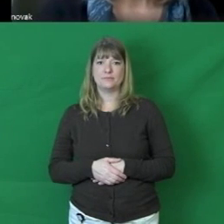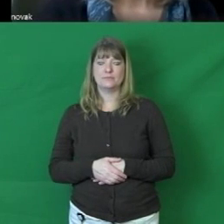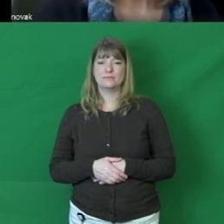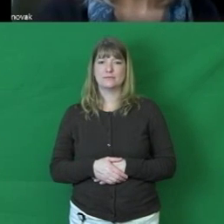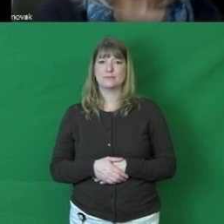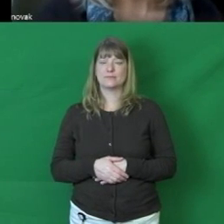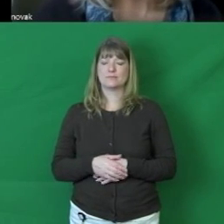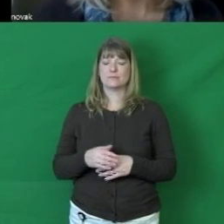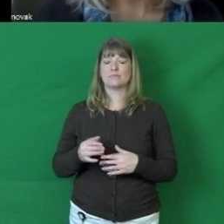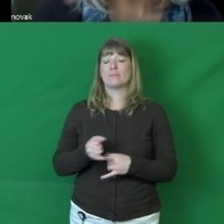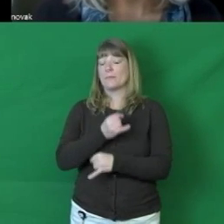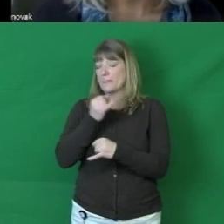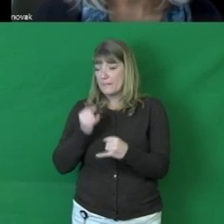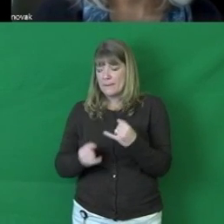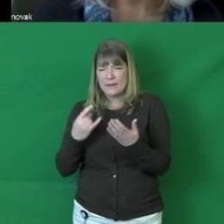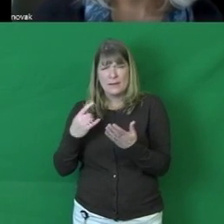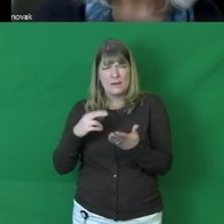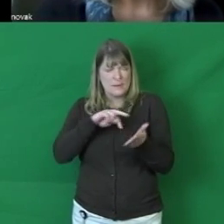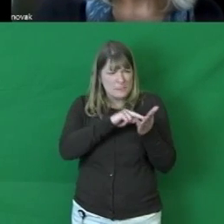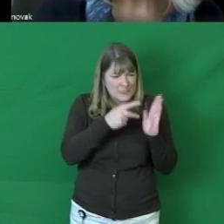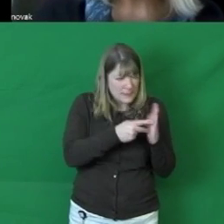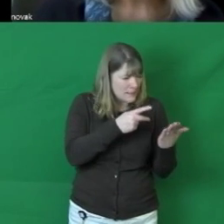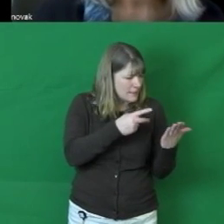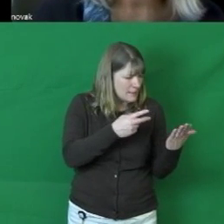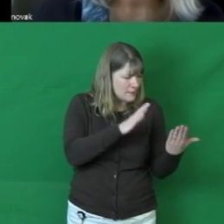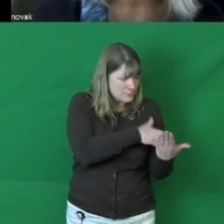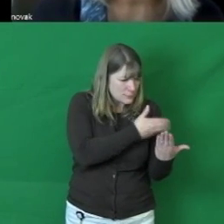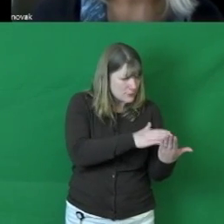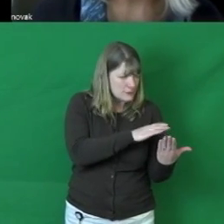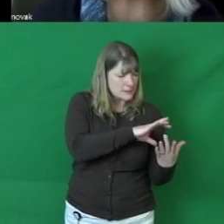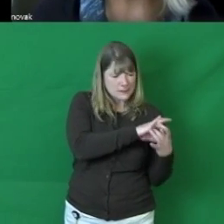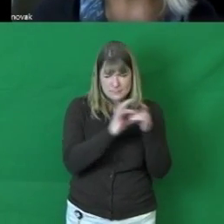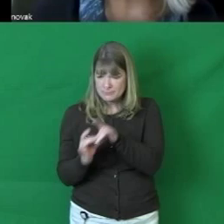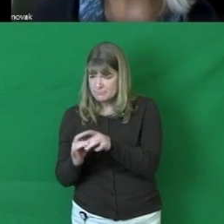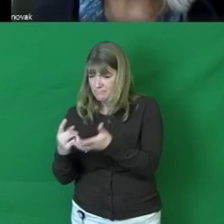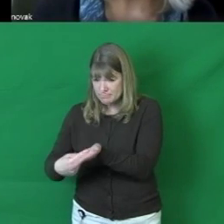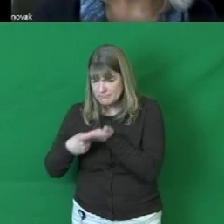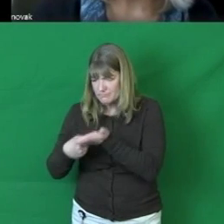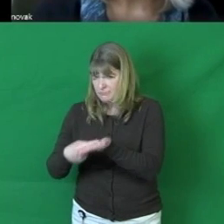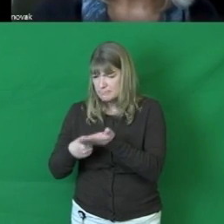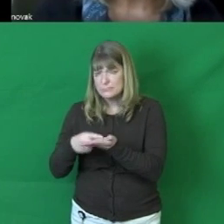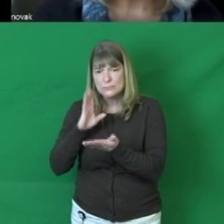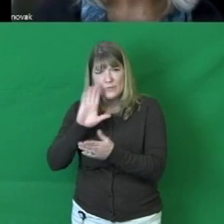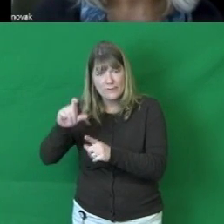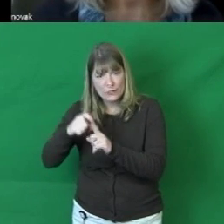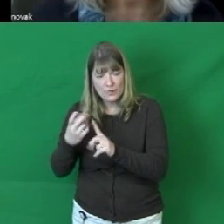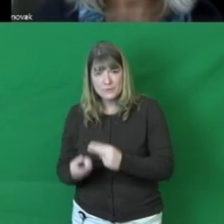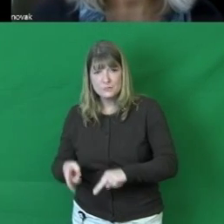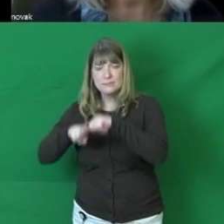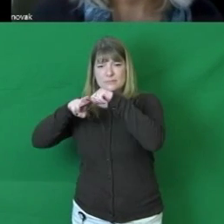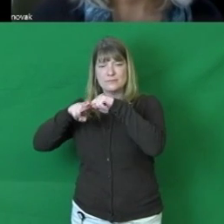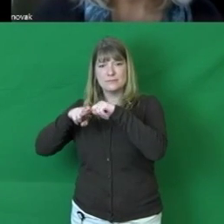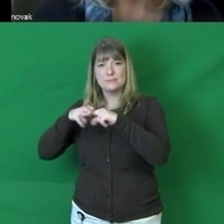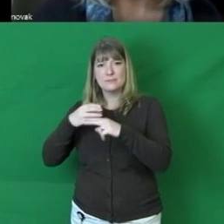Finally, discussions about meanings in music can also be structured to increase vocabulary